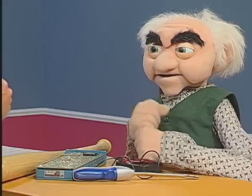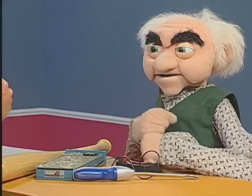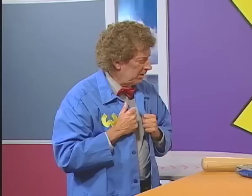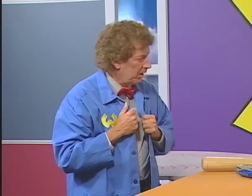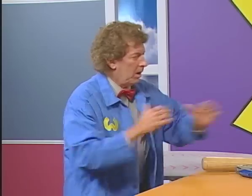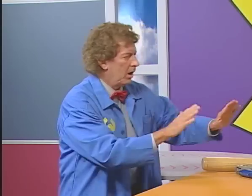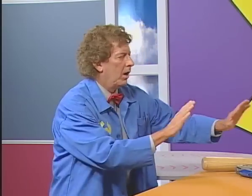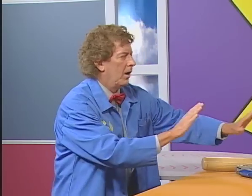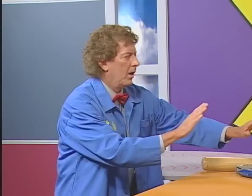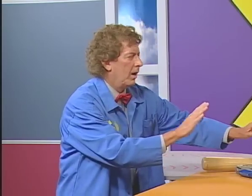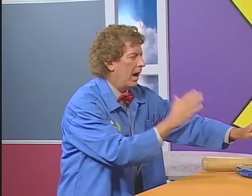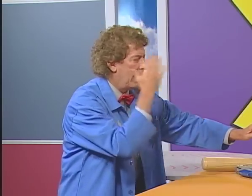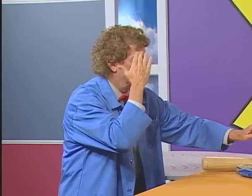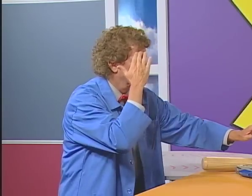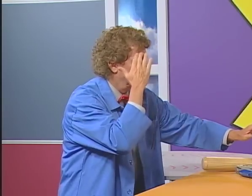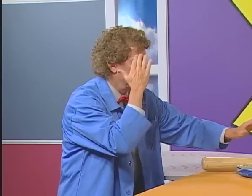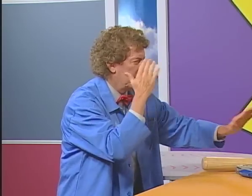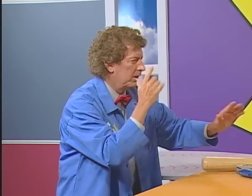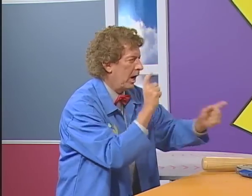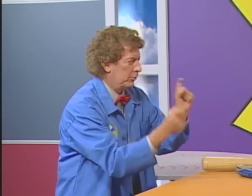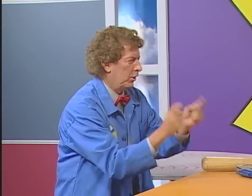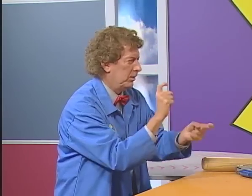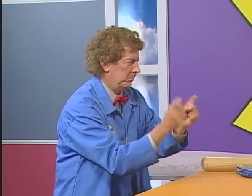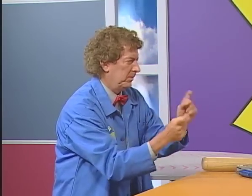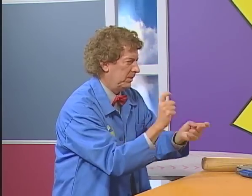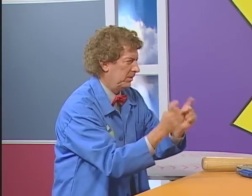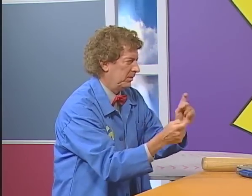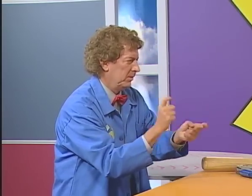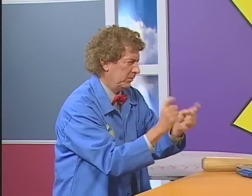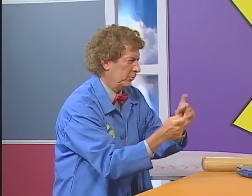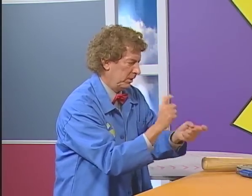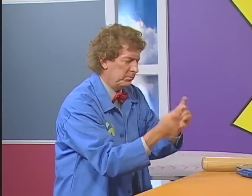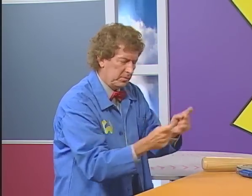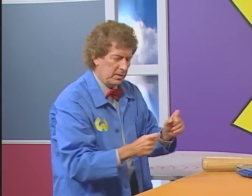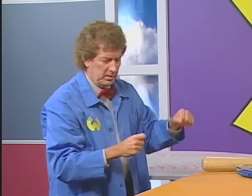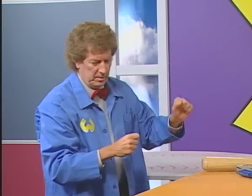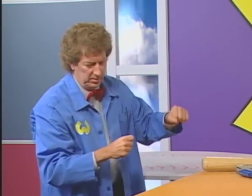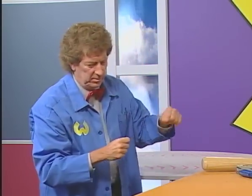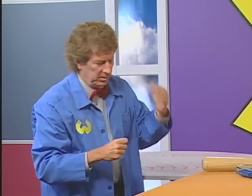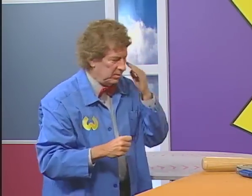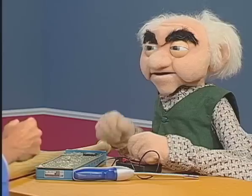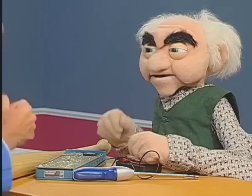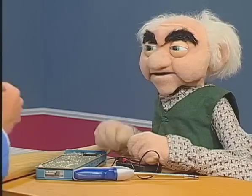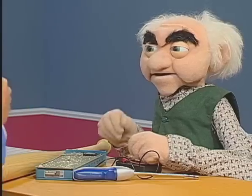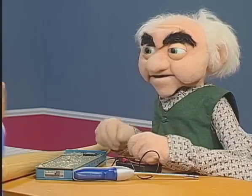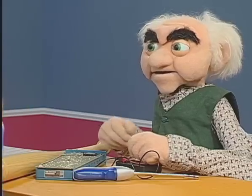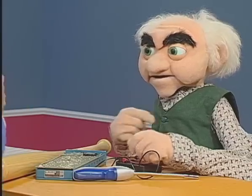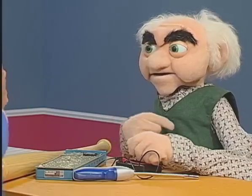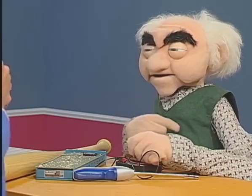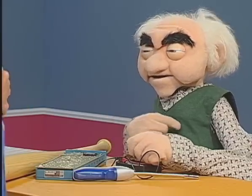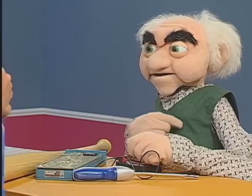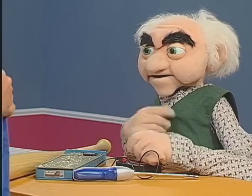I KNOW. ADJUSTMENTS. YES, I KNOW. YES.